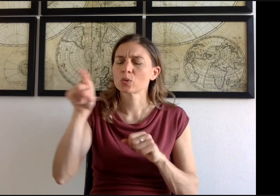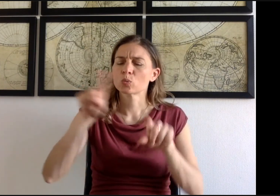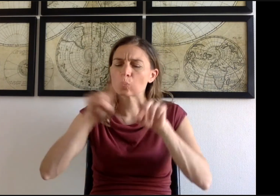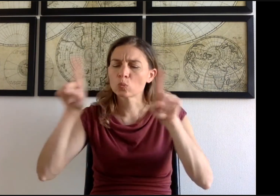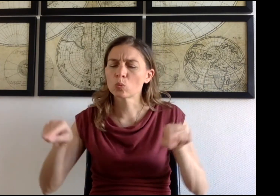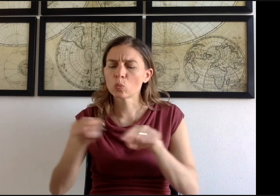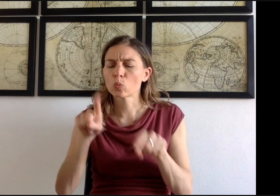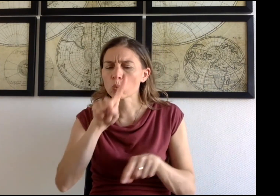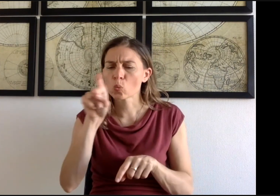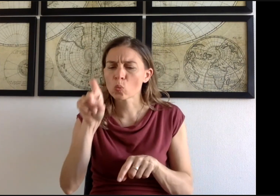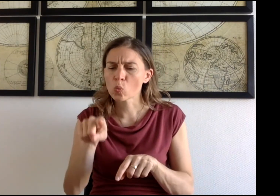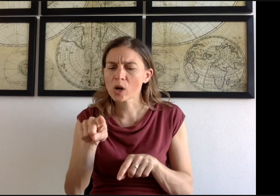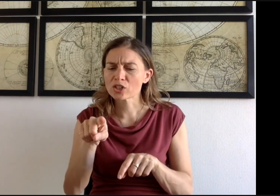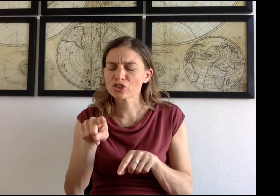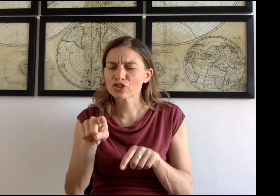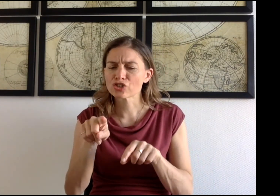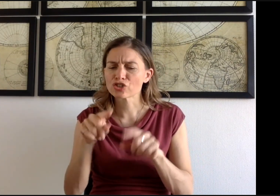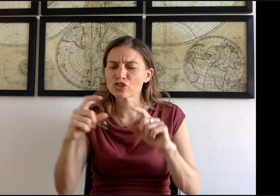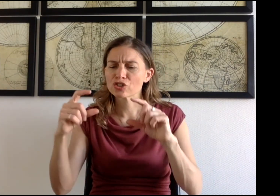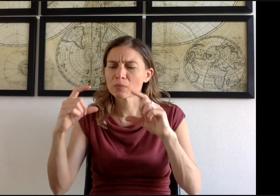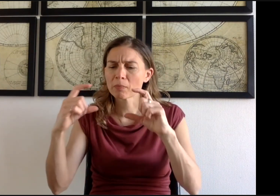Okay, I should see him now, one second.